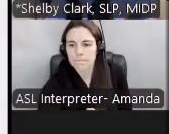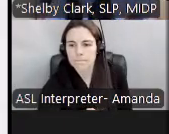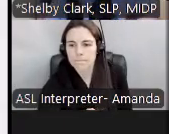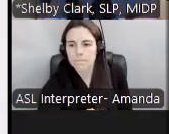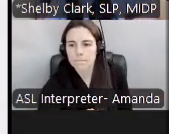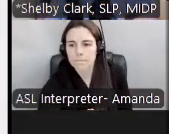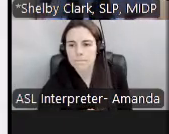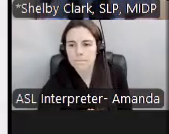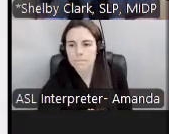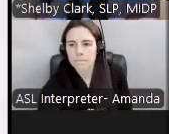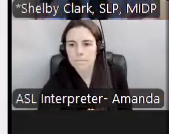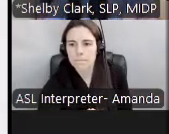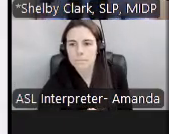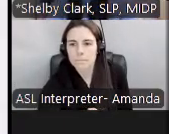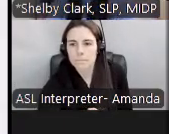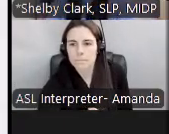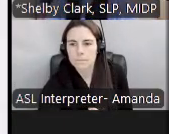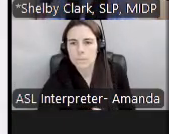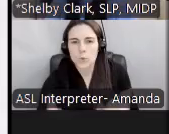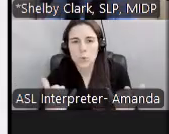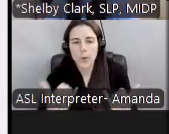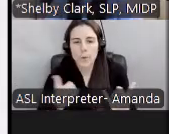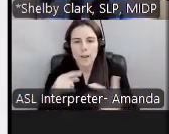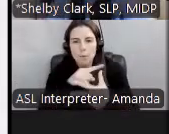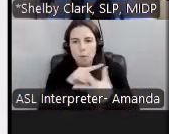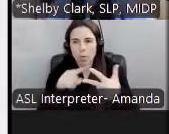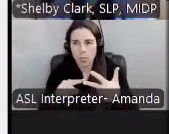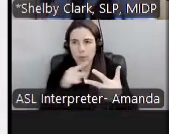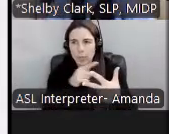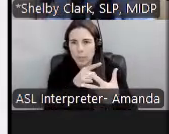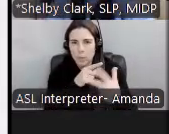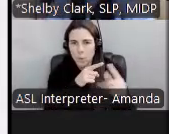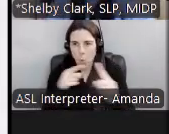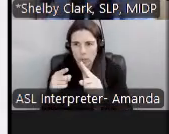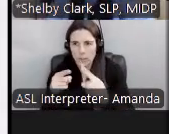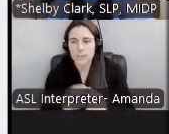Okay, so today, we have three main goals. One, understanding